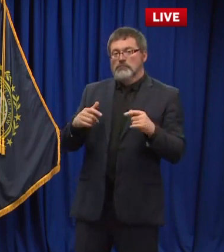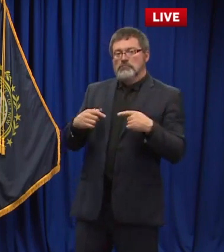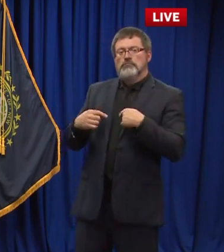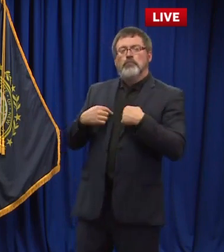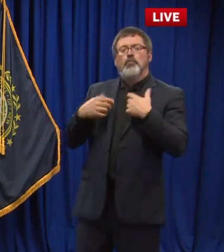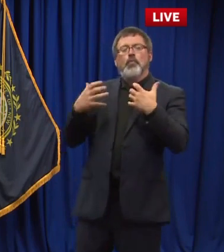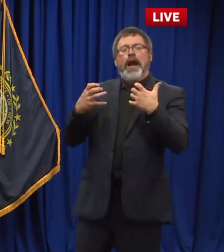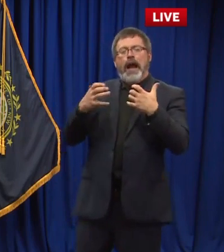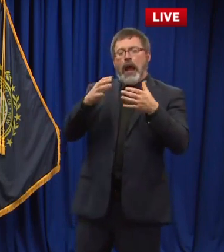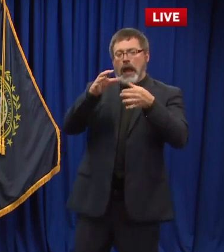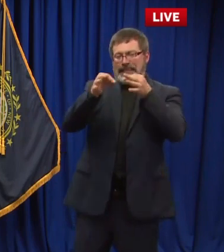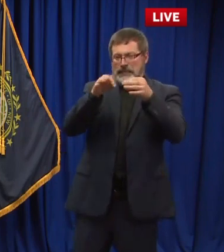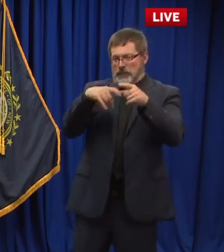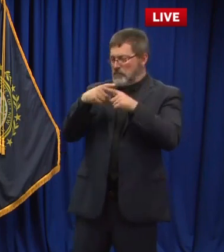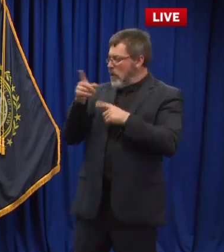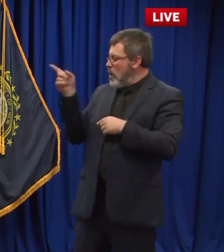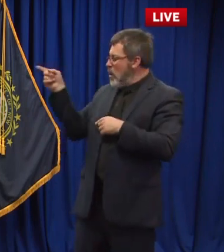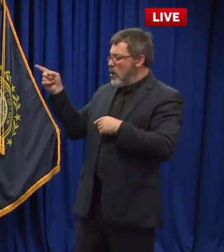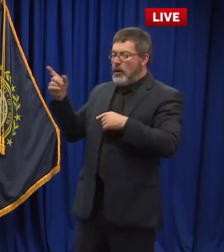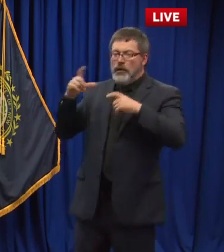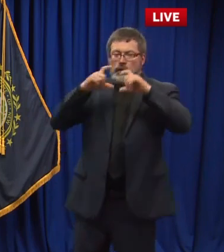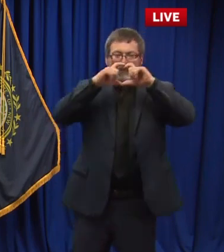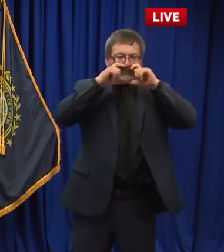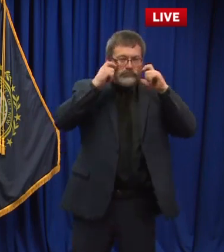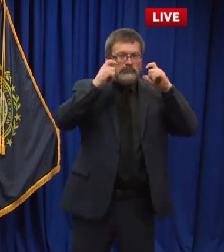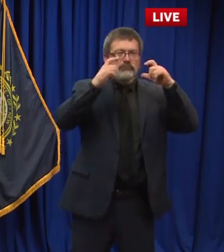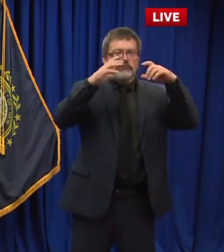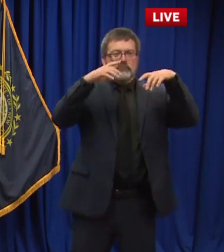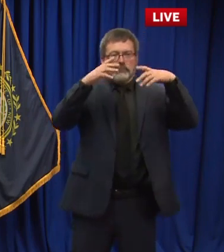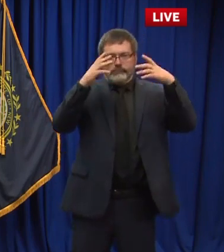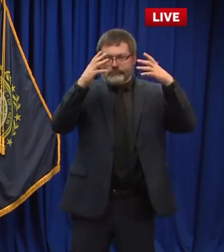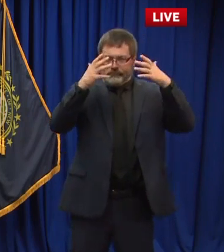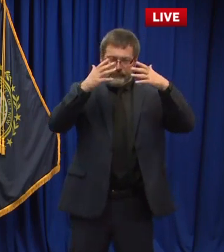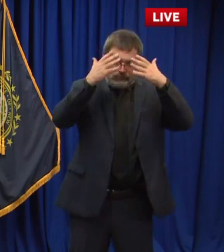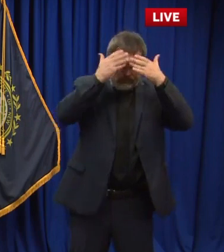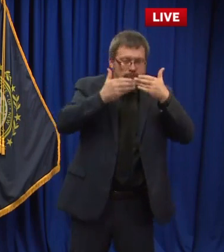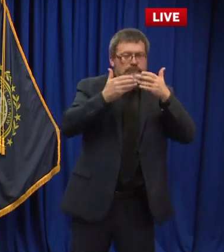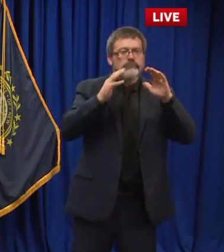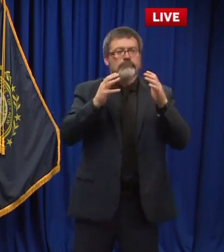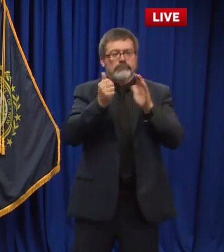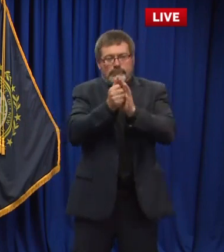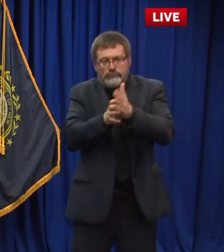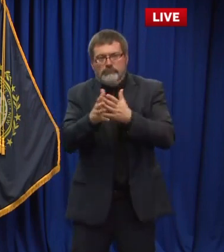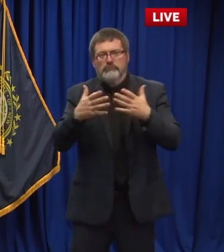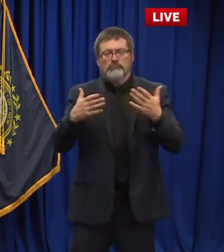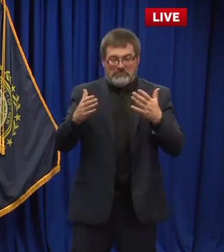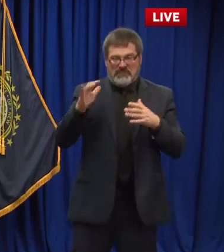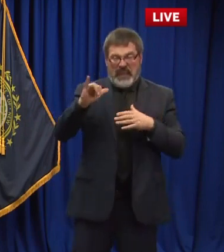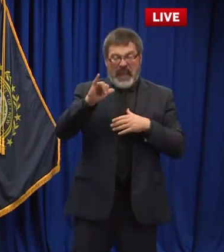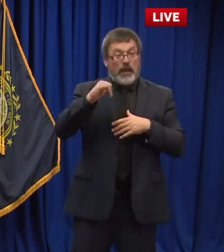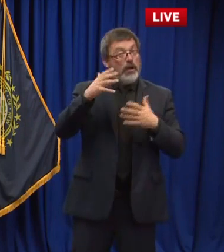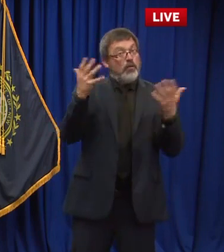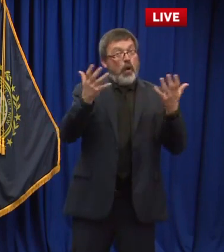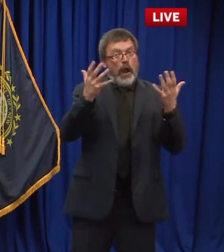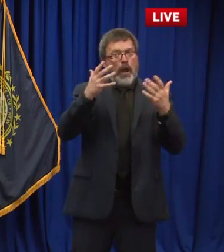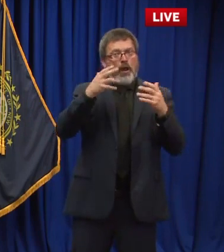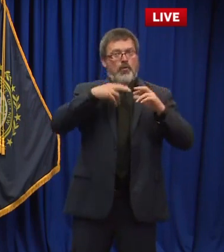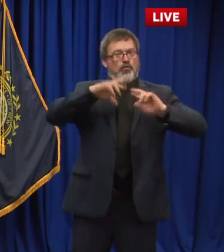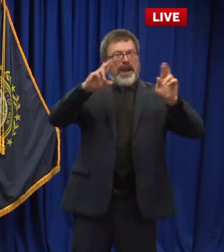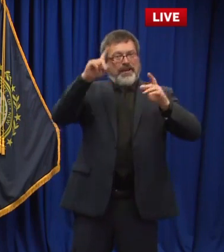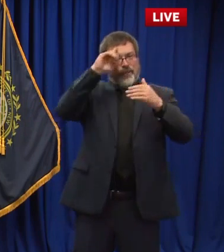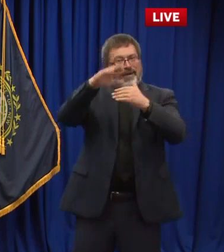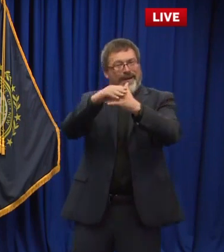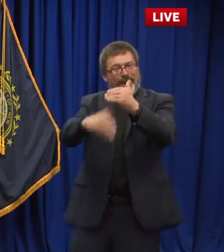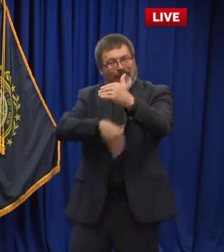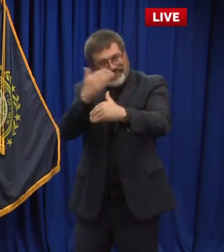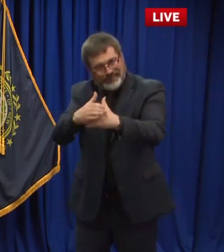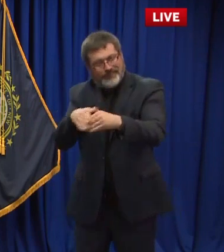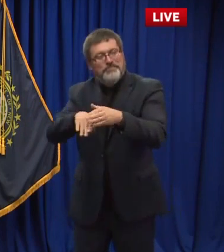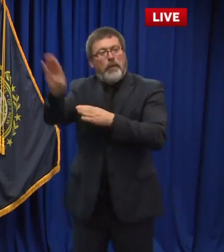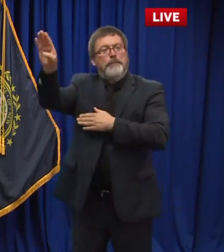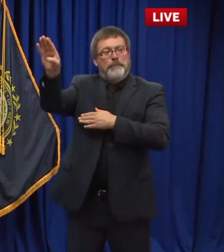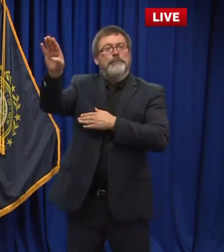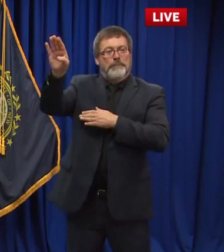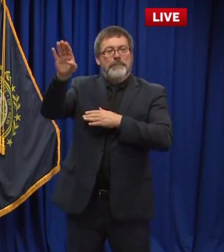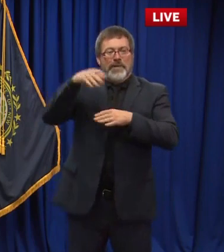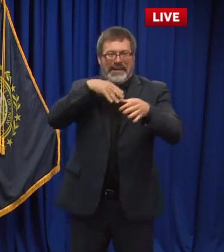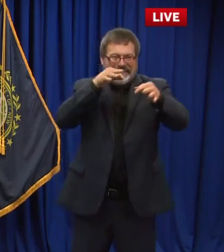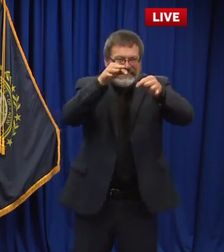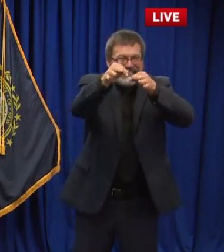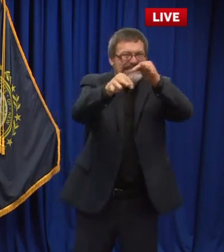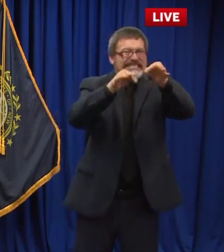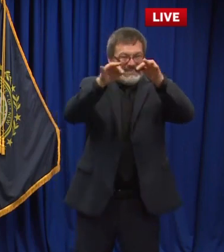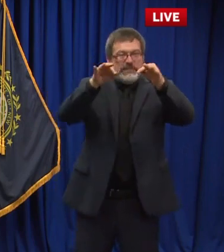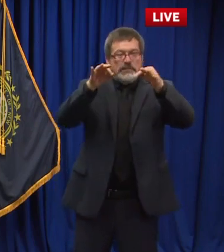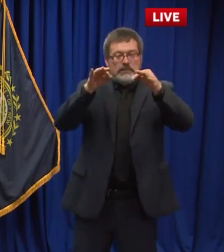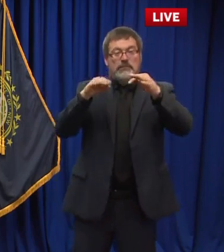PPE IS SUCH AN IMPORTANT PART OF THIS, AND WHAT I WILL SHOW YOU IS A SERIES OF SLIDES WHERE WE ARE WITH OUR STOPILES.